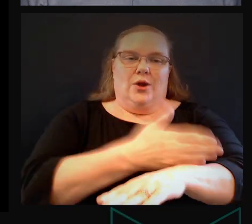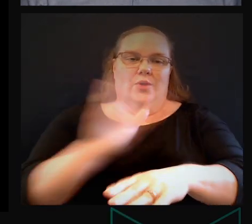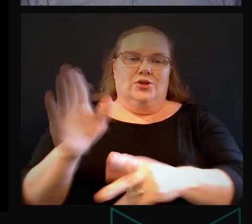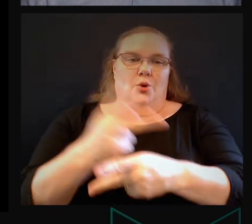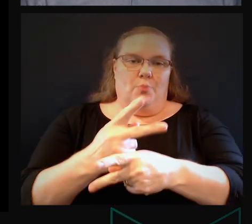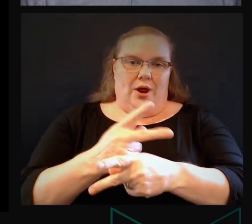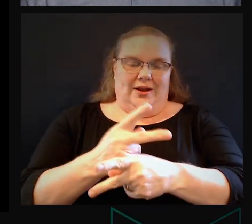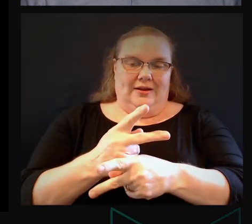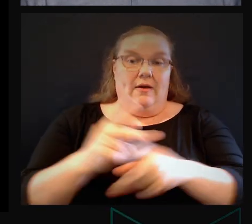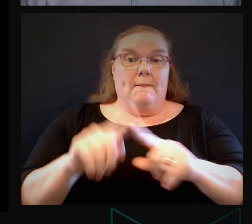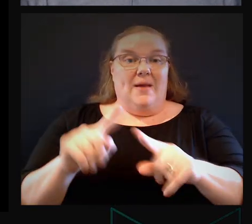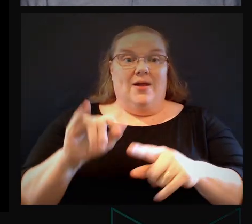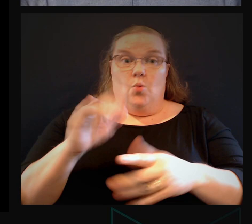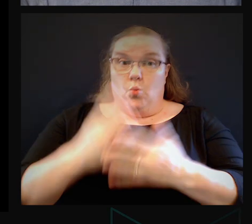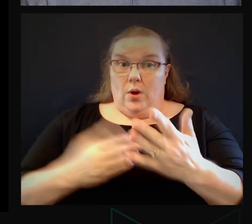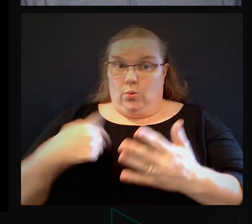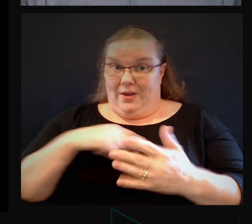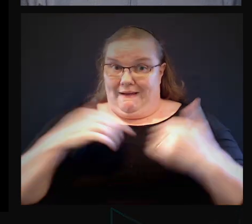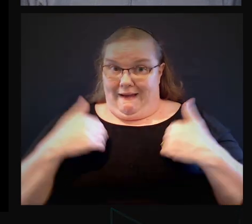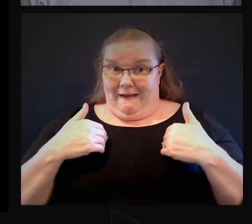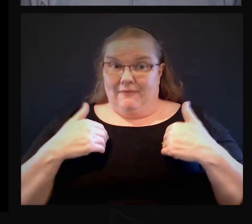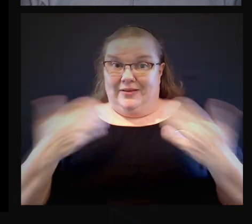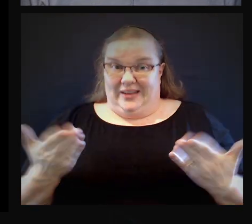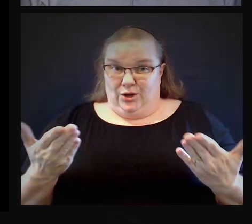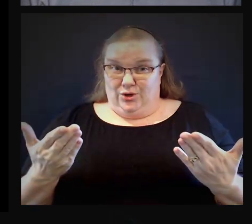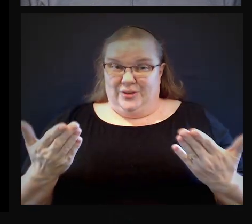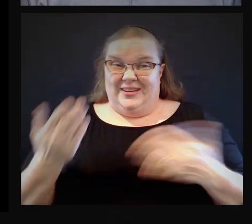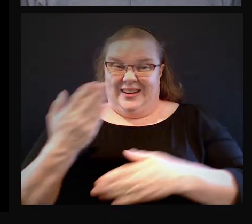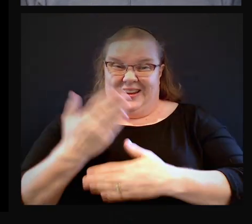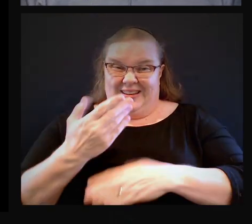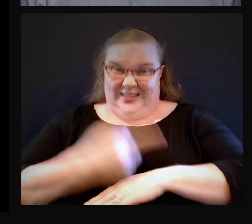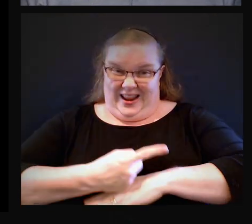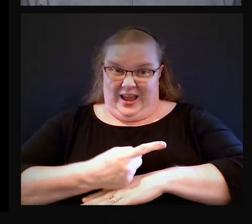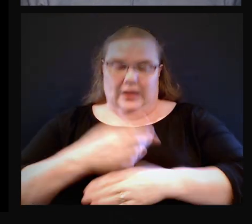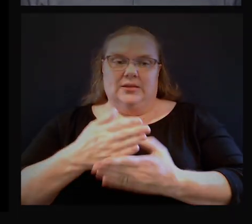is only a part of what we have in store for you. Let's get started.